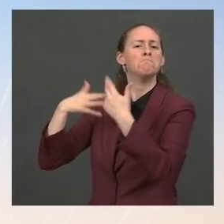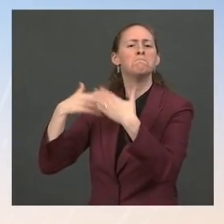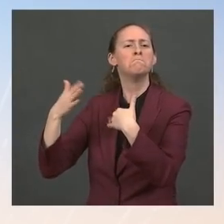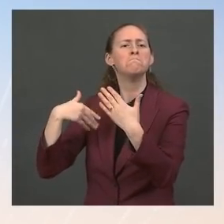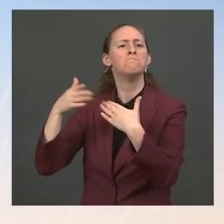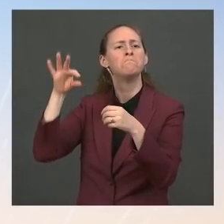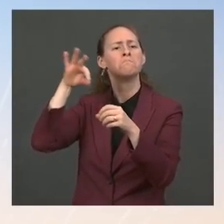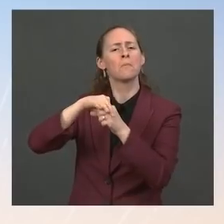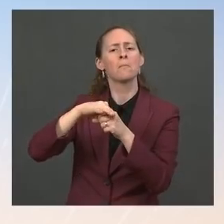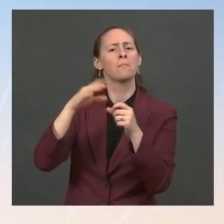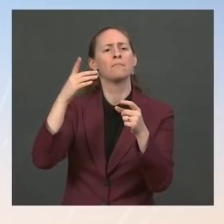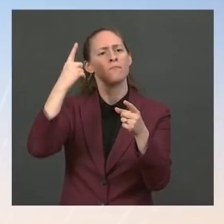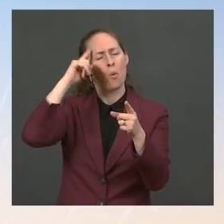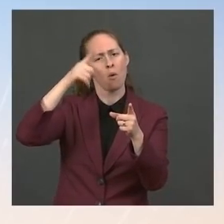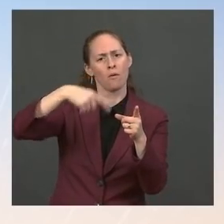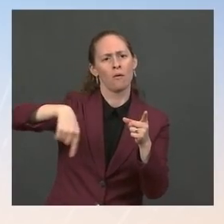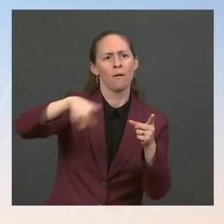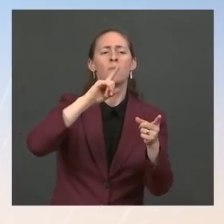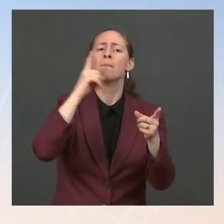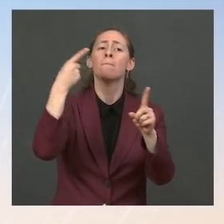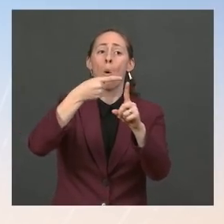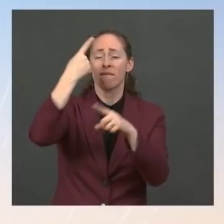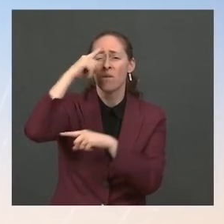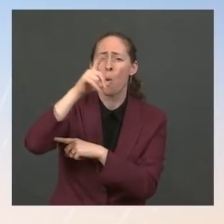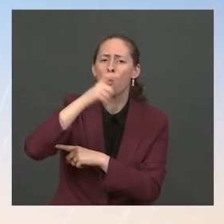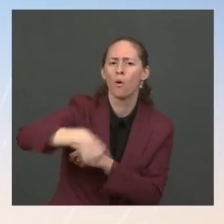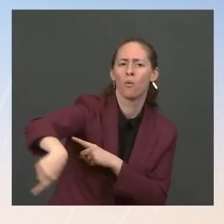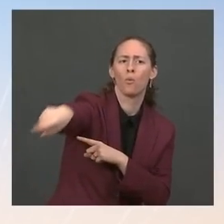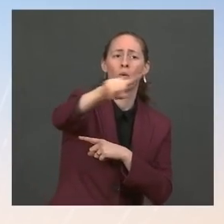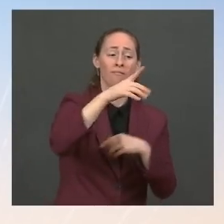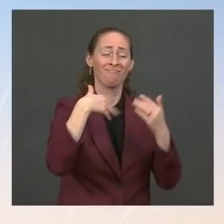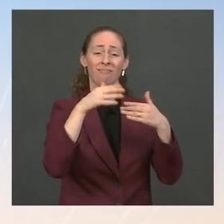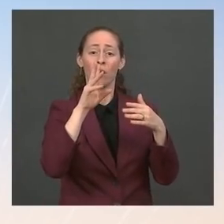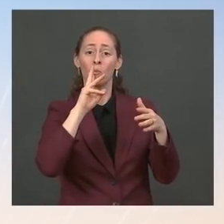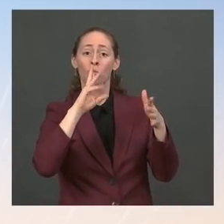whether you're a Democrat or Republican or not political at all. That's how he's going to govern.